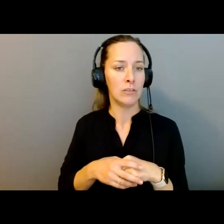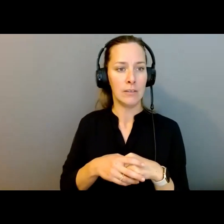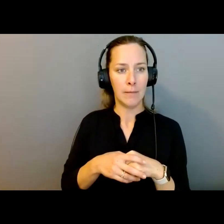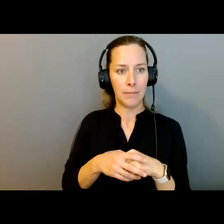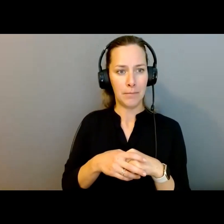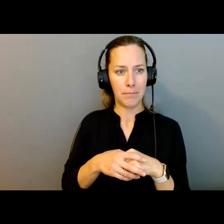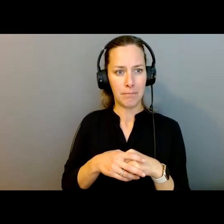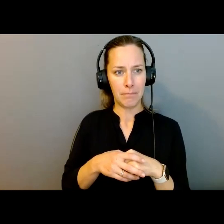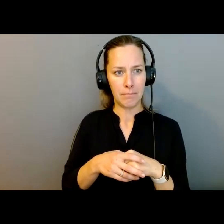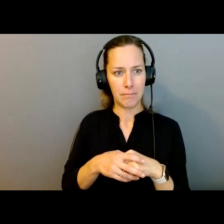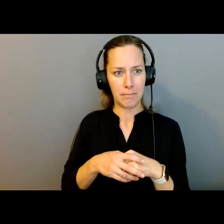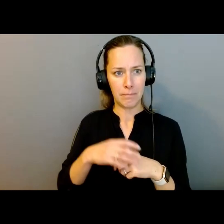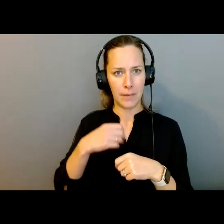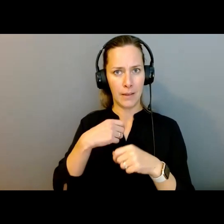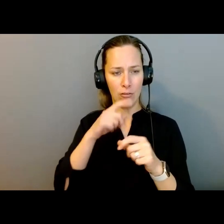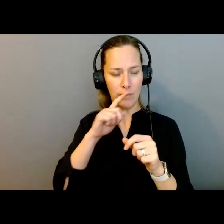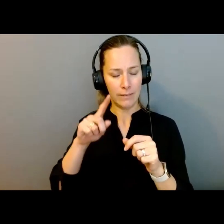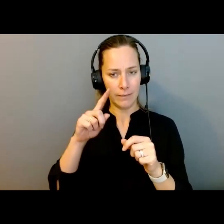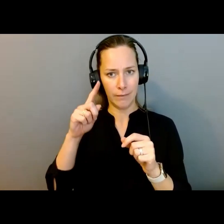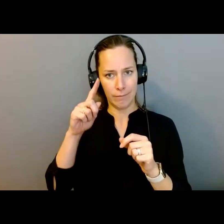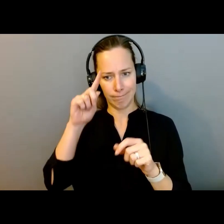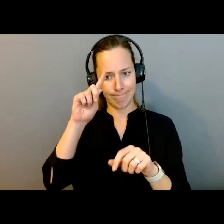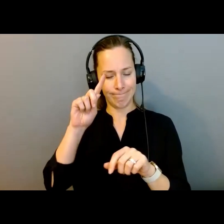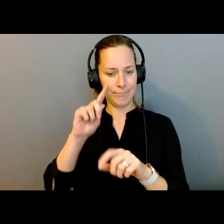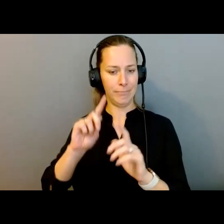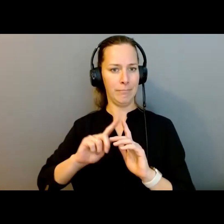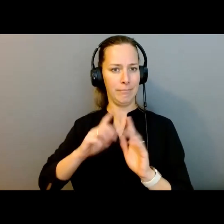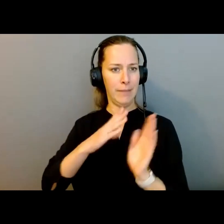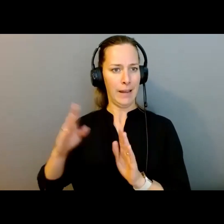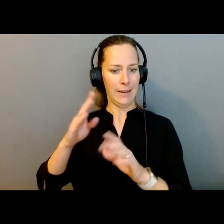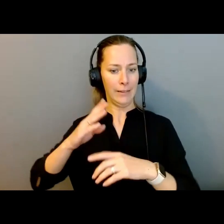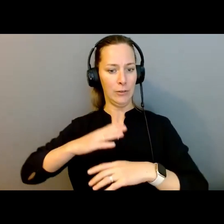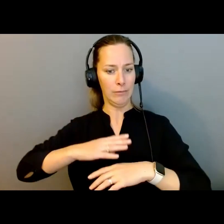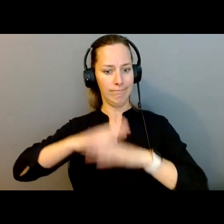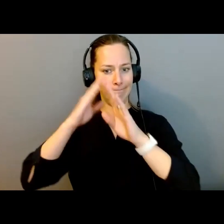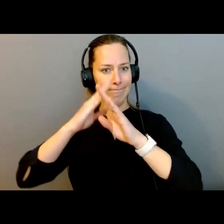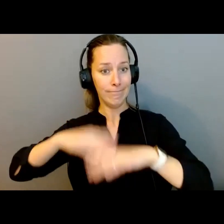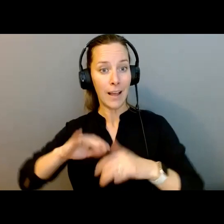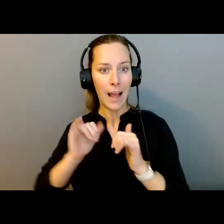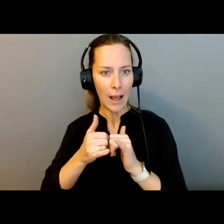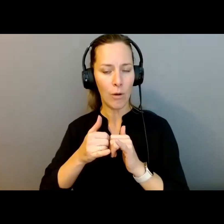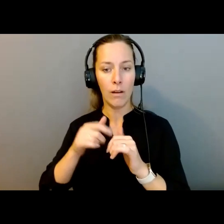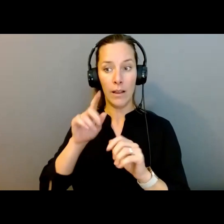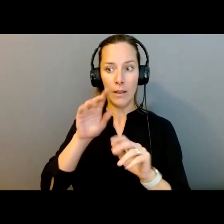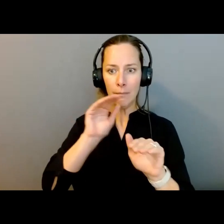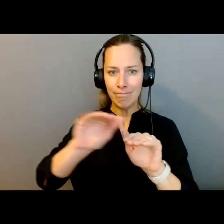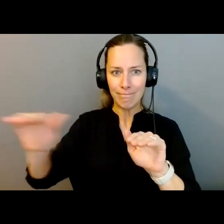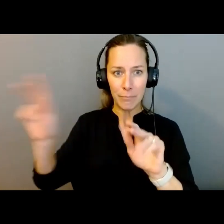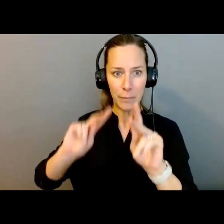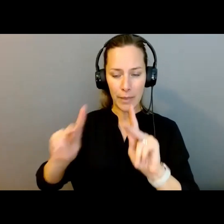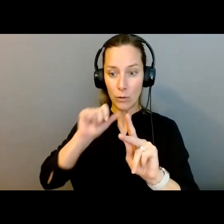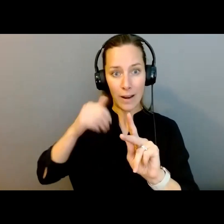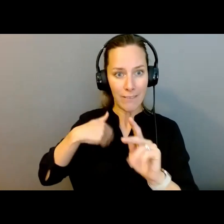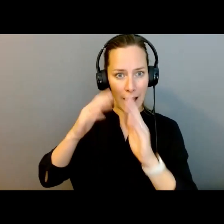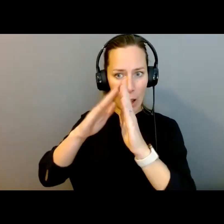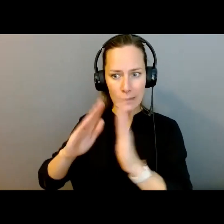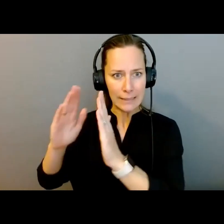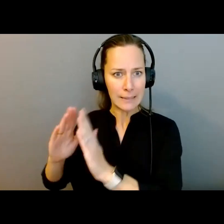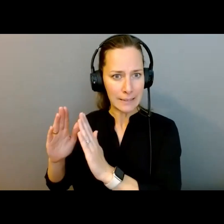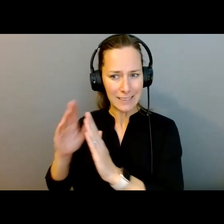and systemic barriers like reaching unhoused populations who will have a ton of barriers to